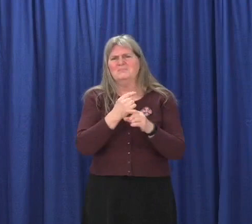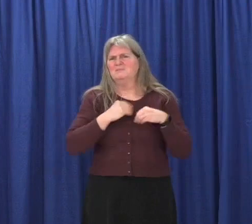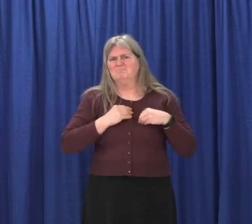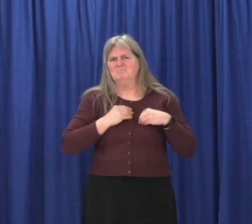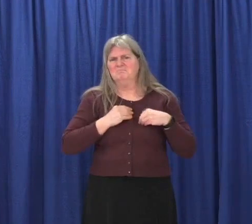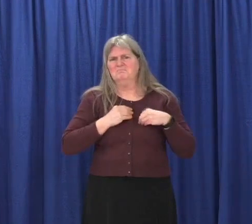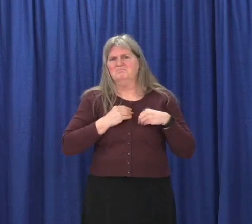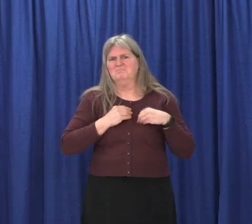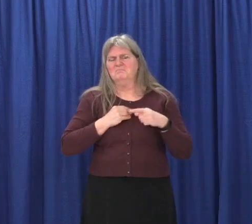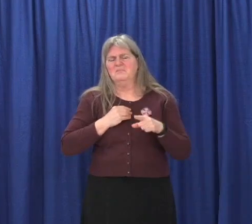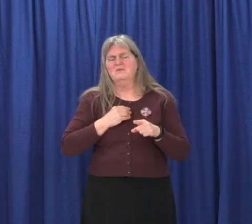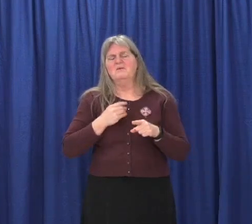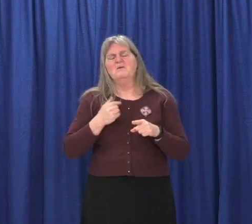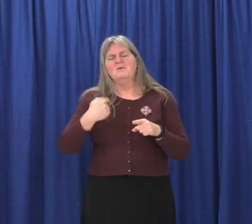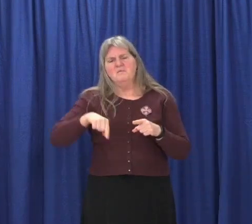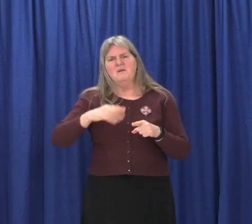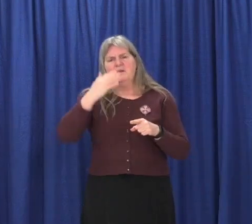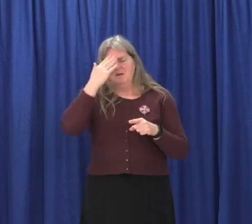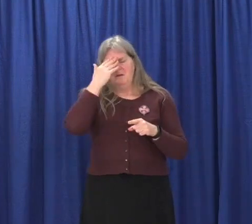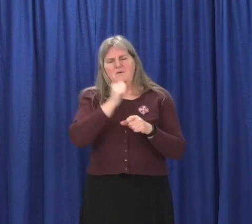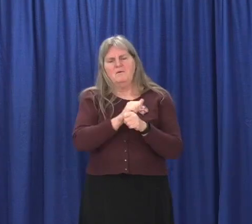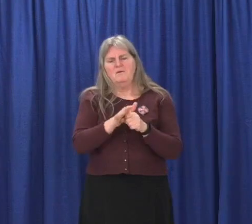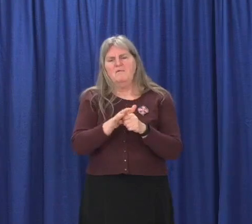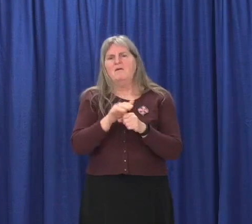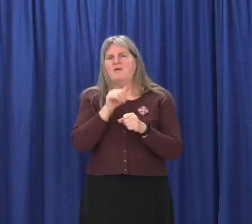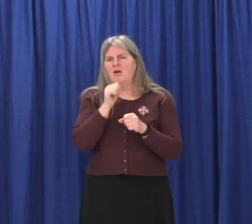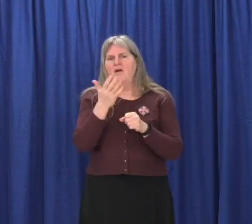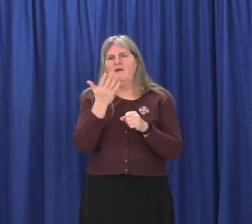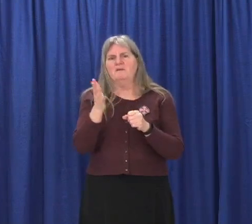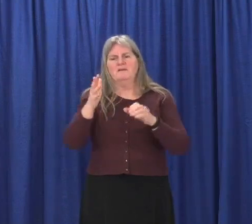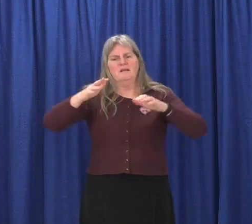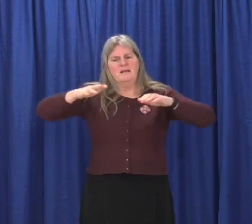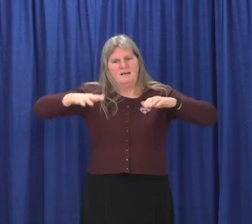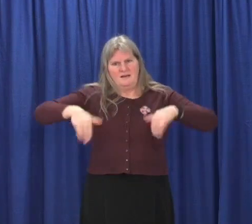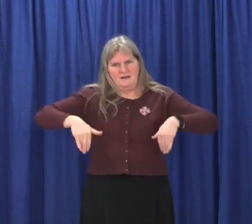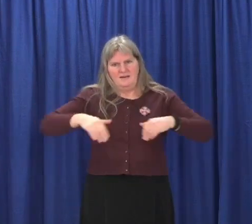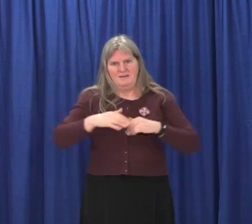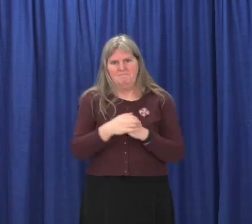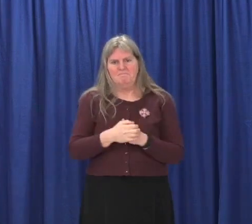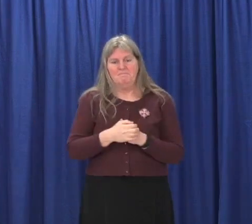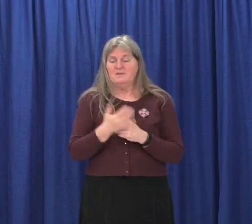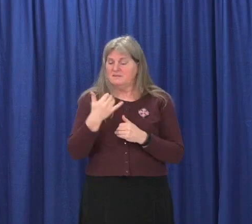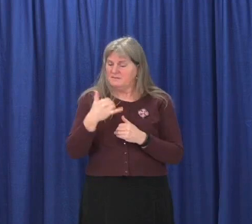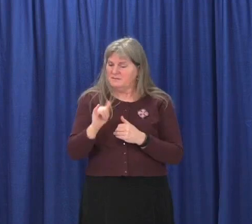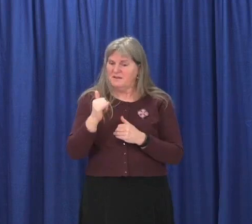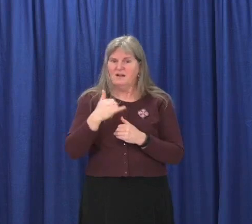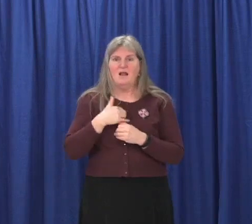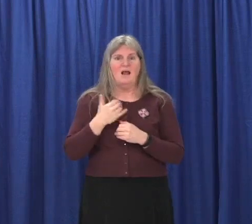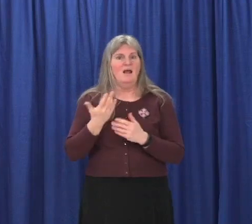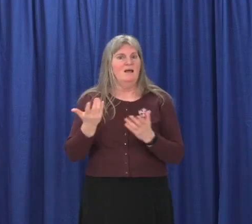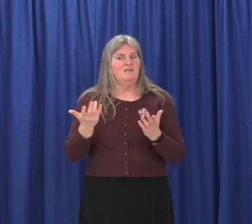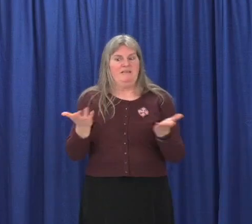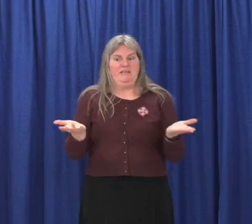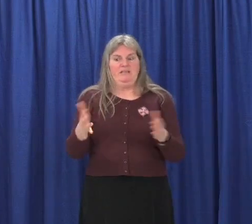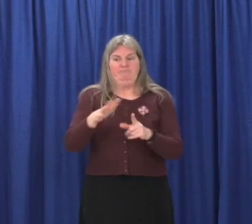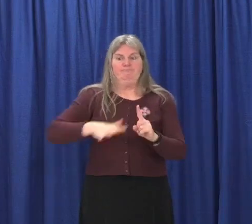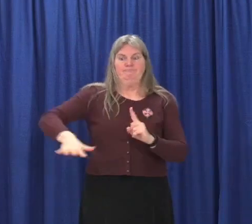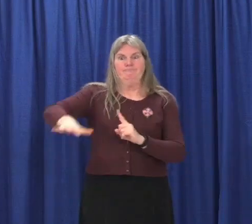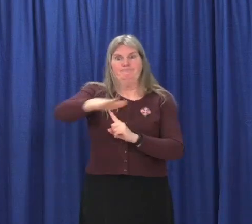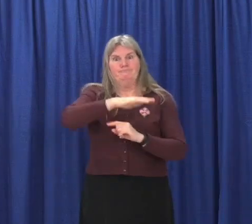the pandemic's not over, COVID-19 remains a huge threat still, and we're asking people to act in appropriate ways.